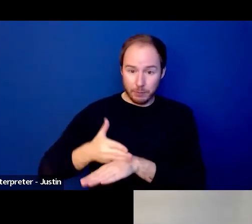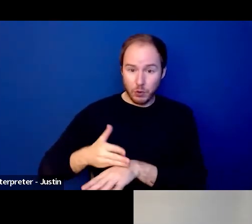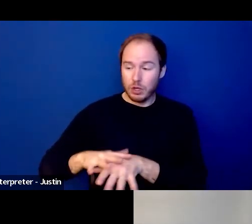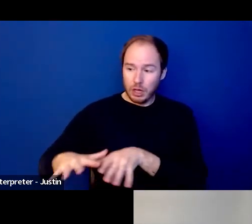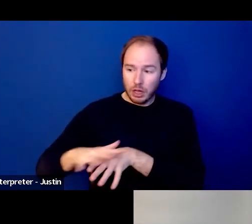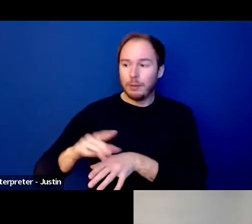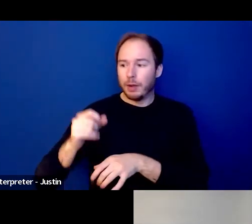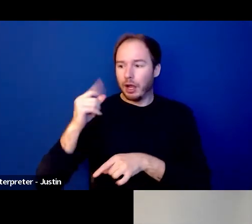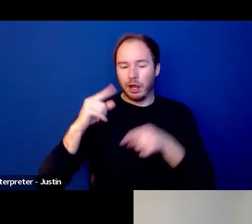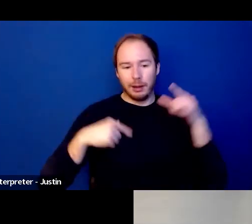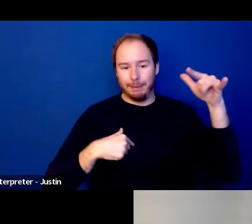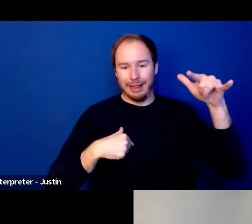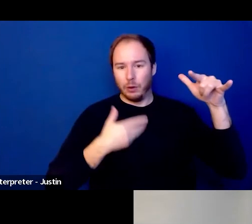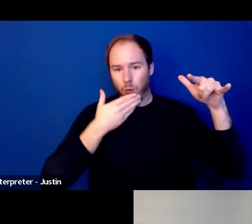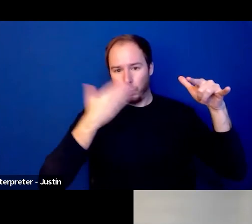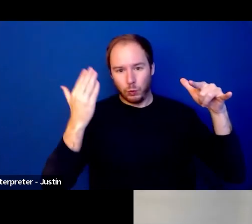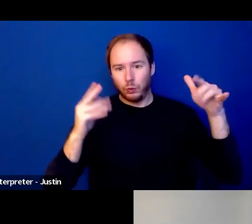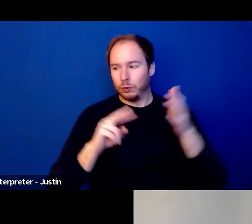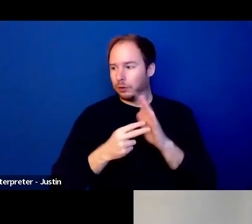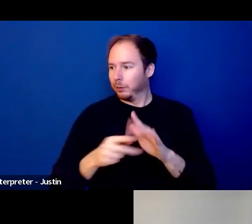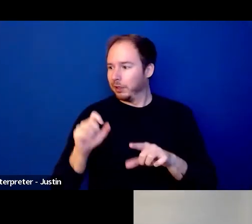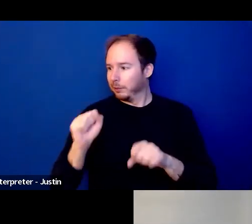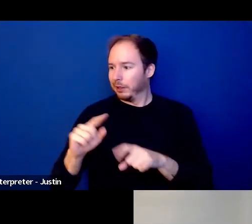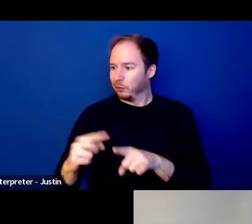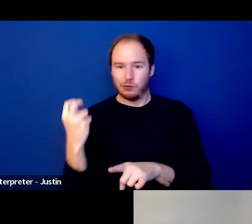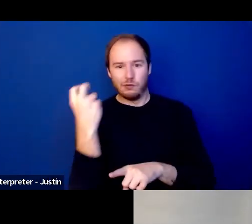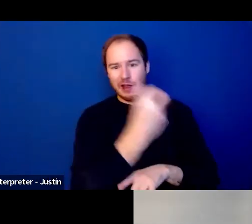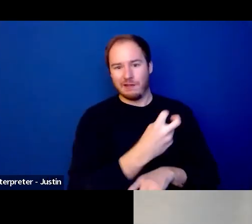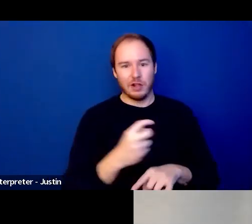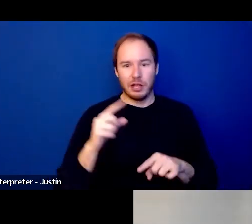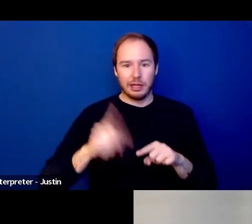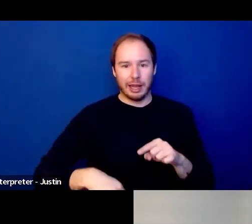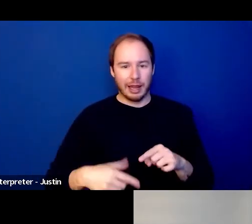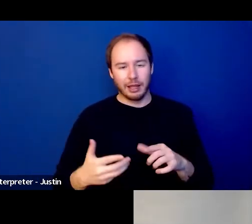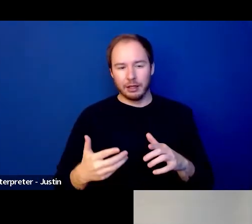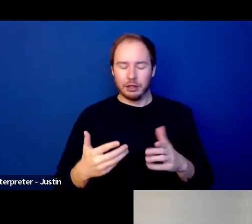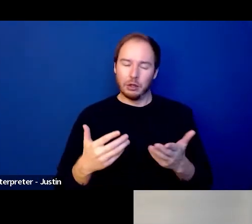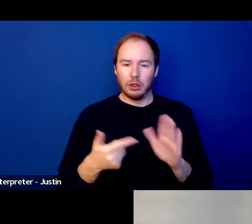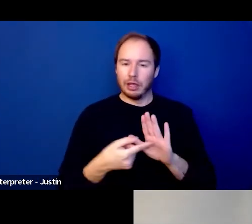the odds of going anywhere are slim. So first of all, just wanted to share that metaphor.